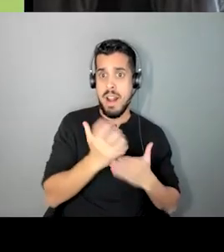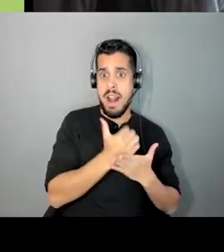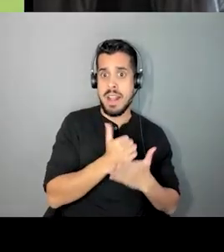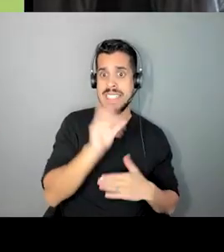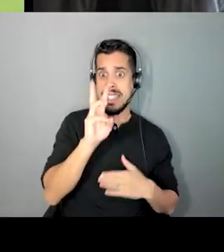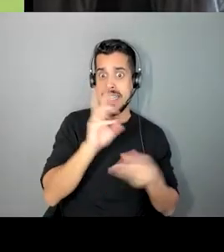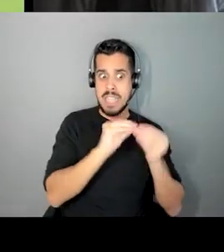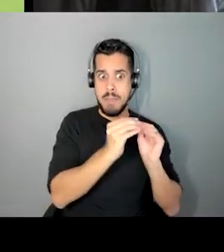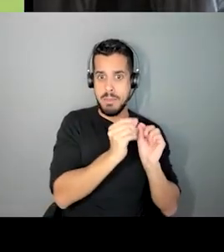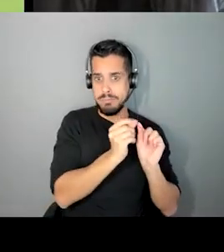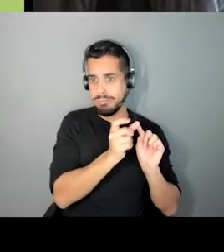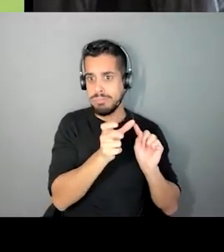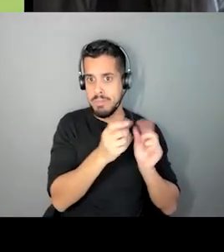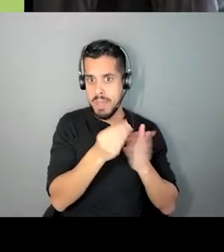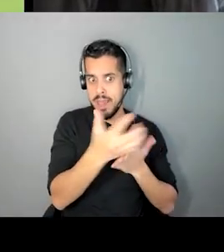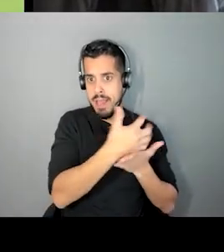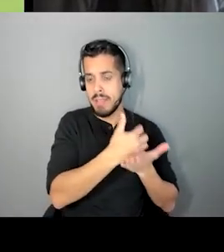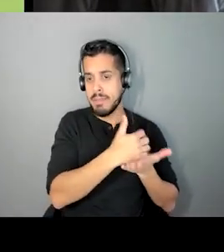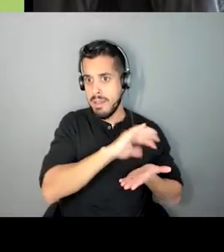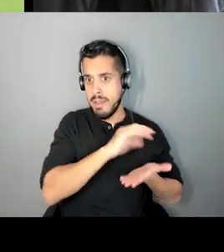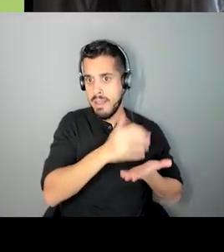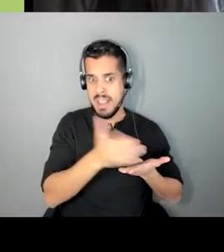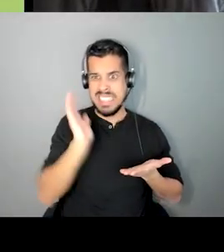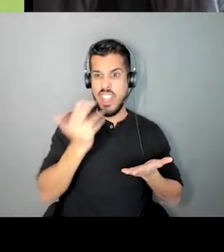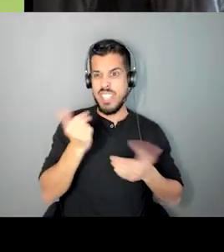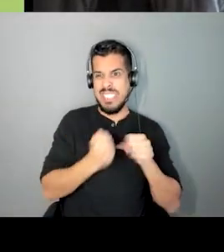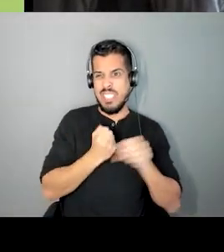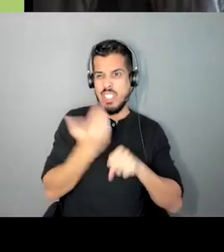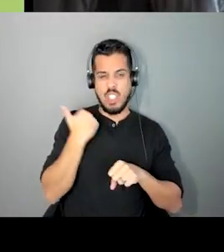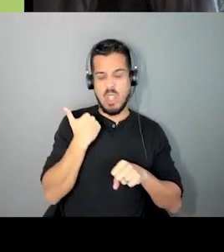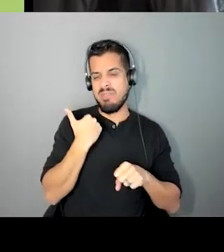uh... 13 years ago now, uh... because I was always